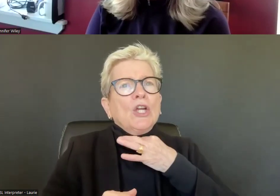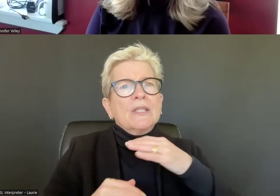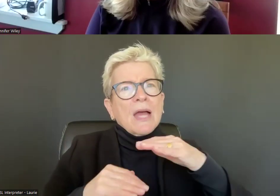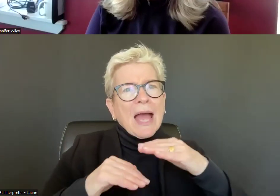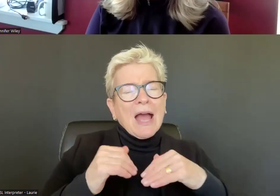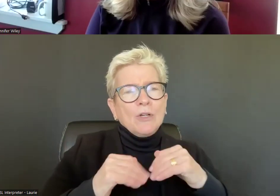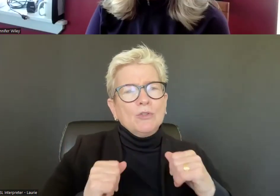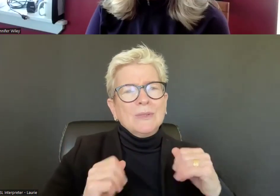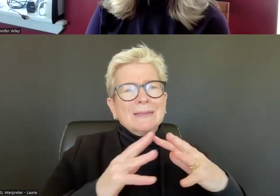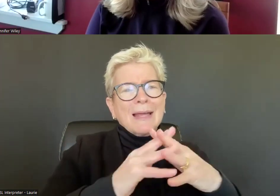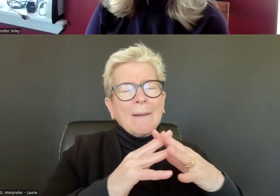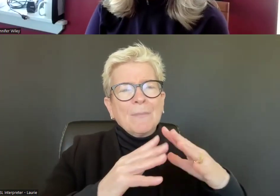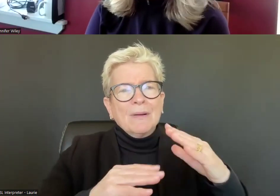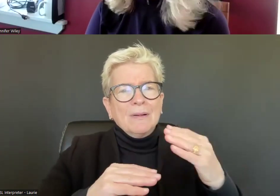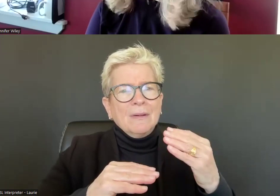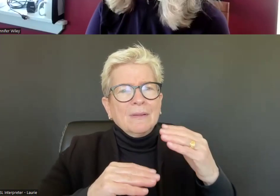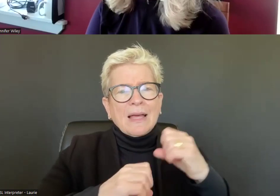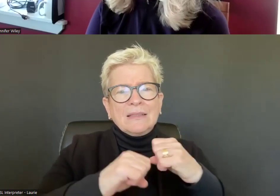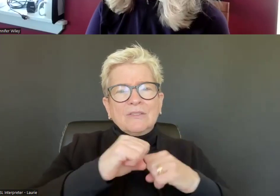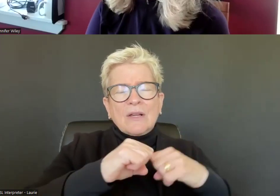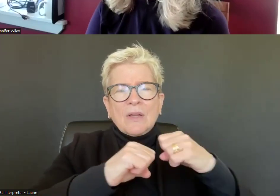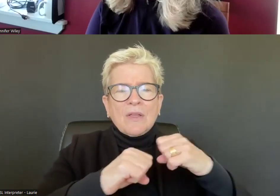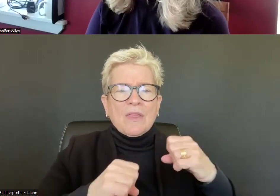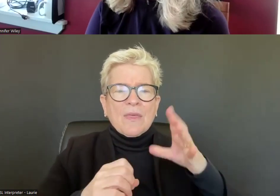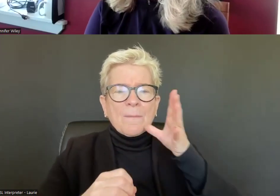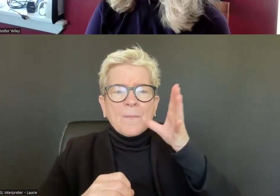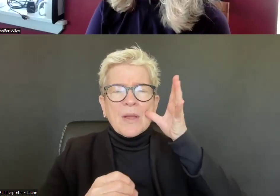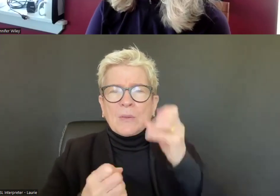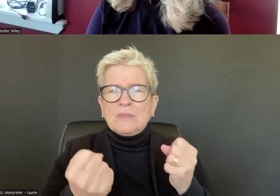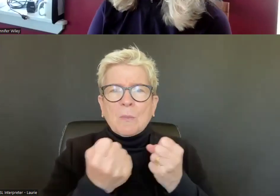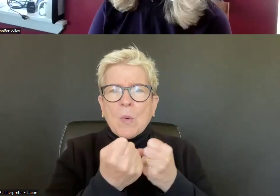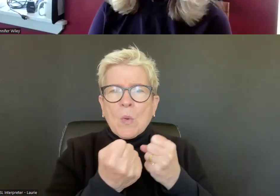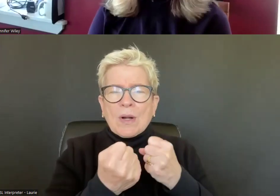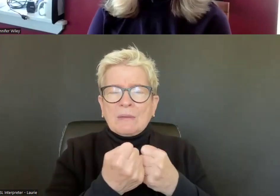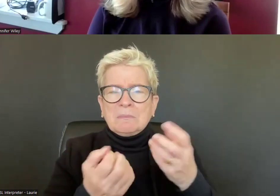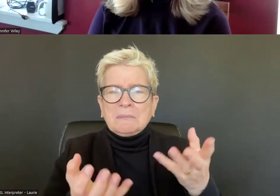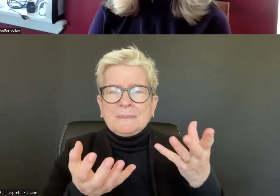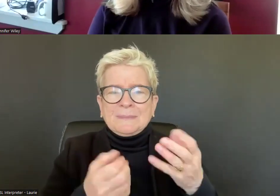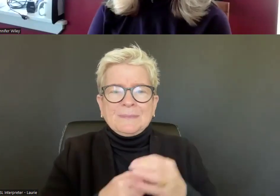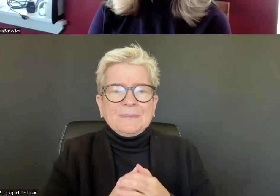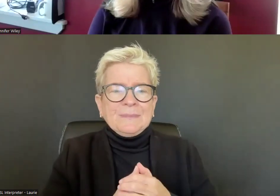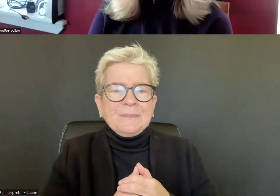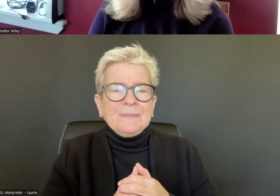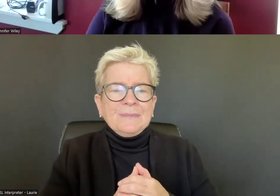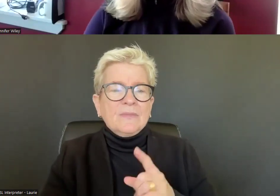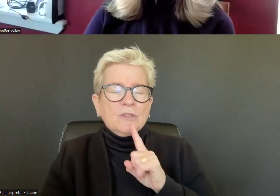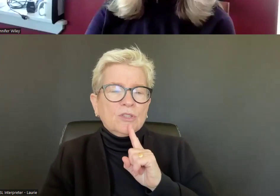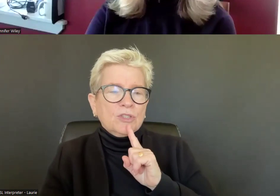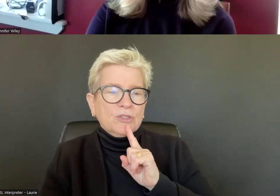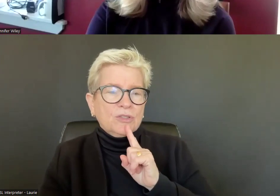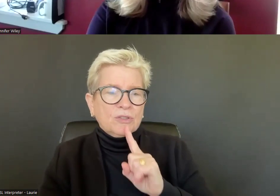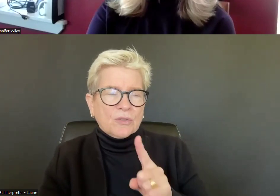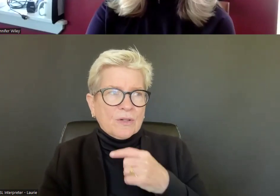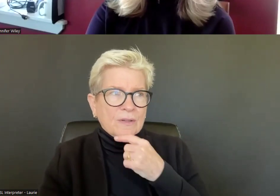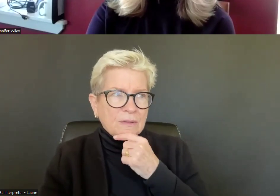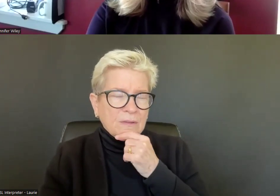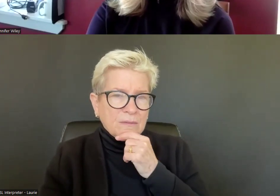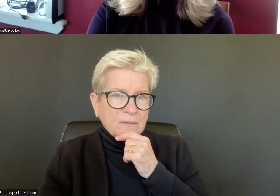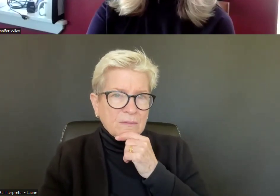bit more about like what the parent supports look like? Sure, so I mean we have regular